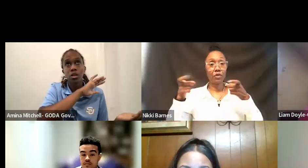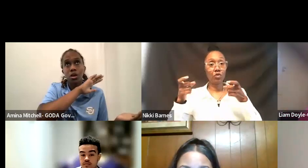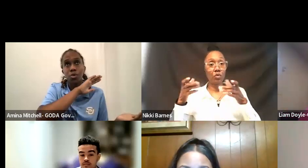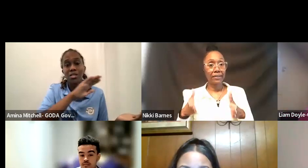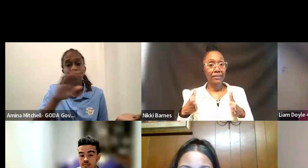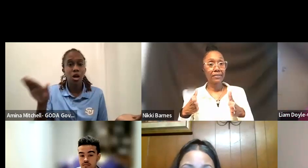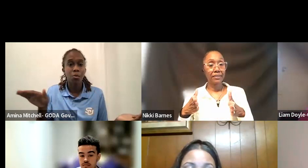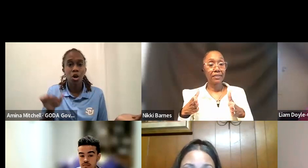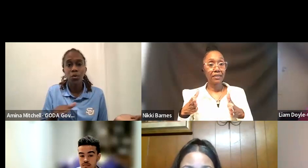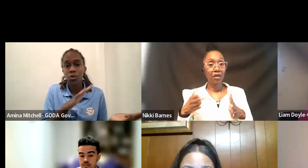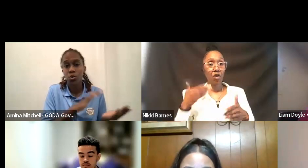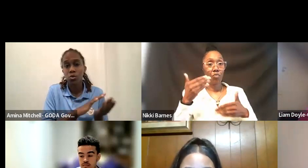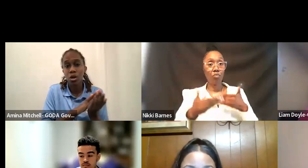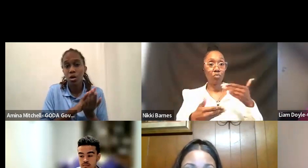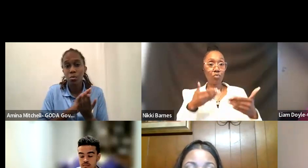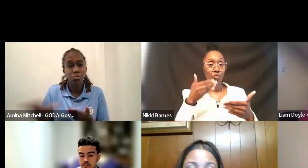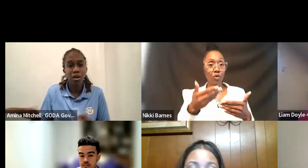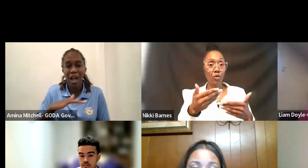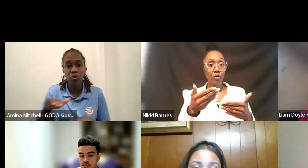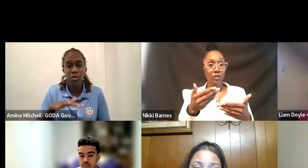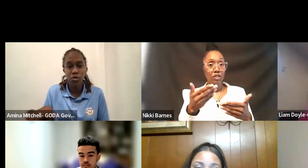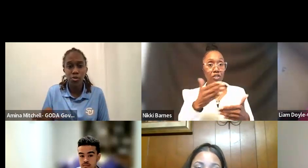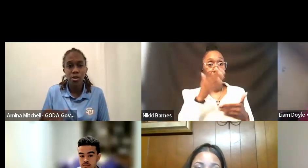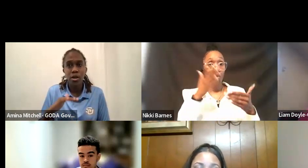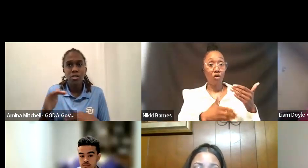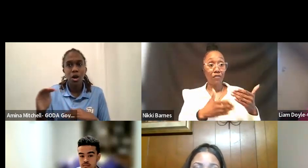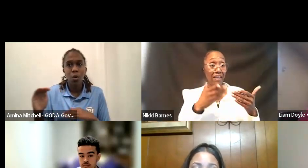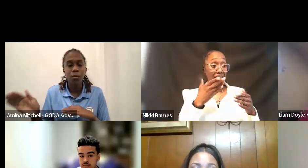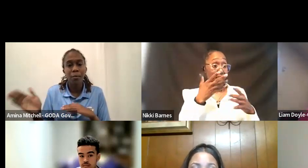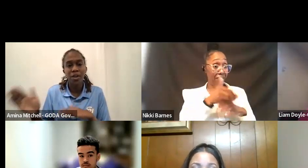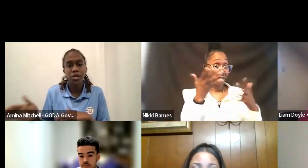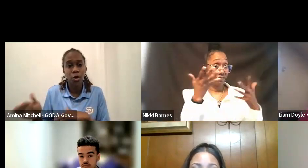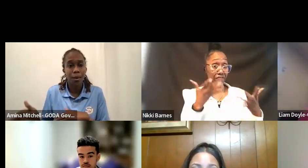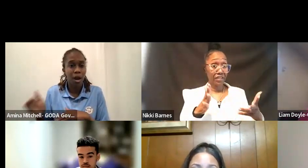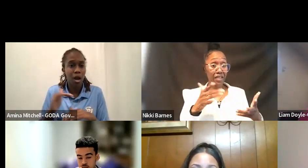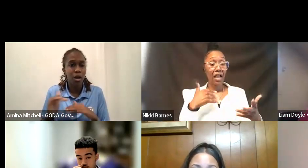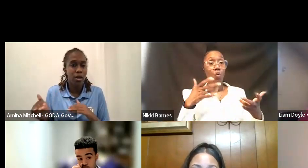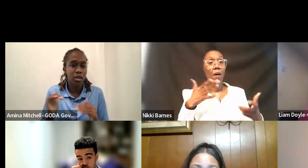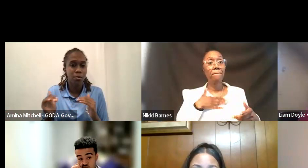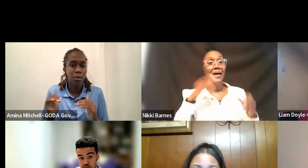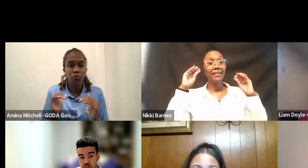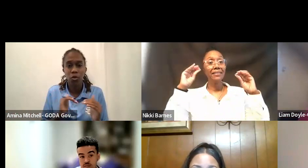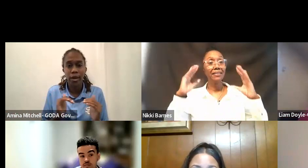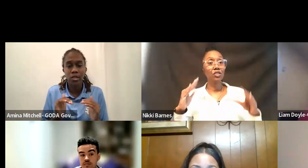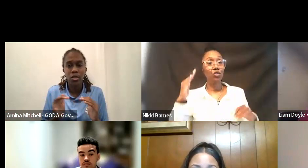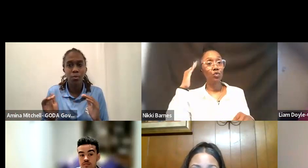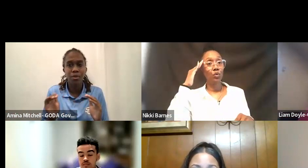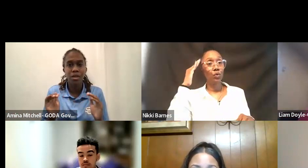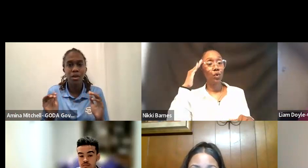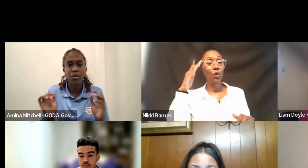The process is almost over one school. Halfway through. So I would want my capacity to know but my disability beforehand.